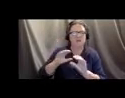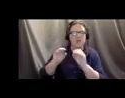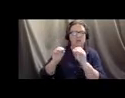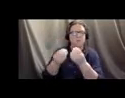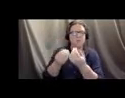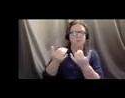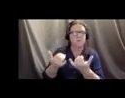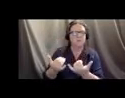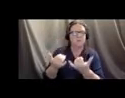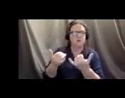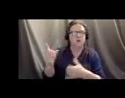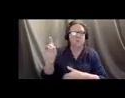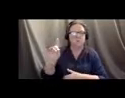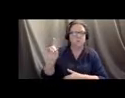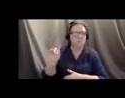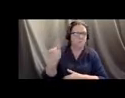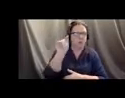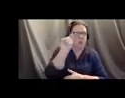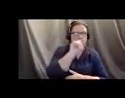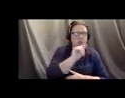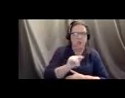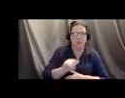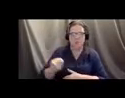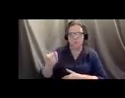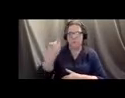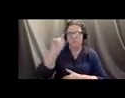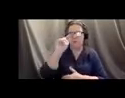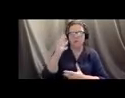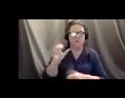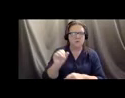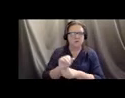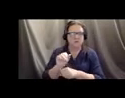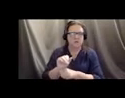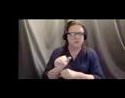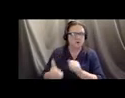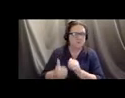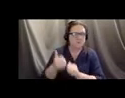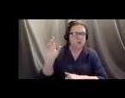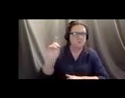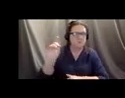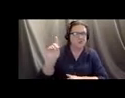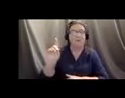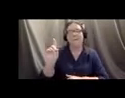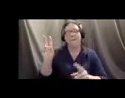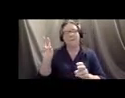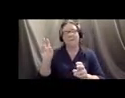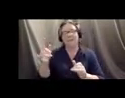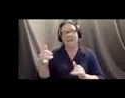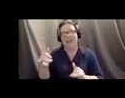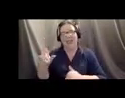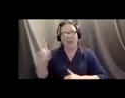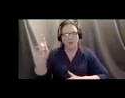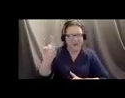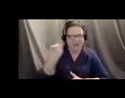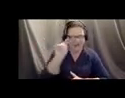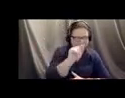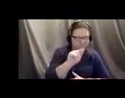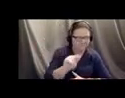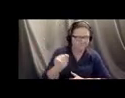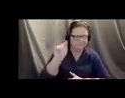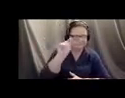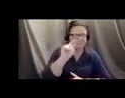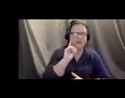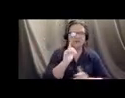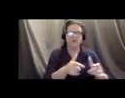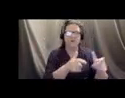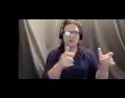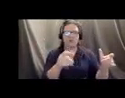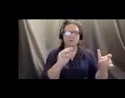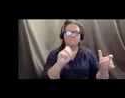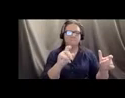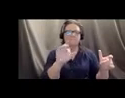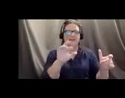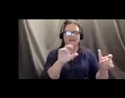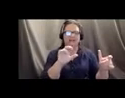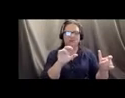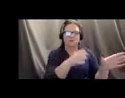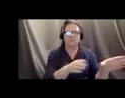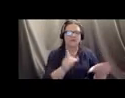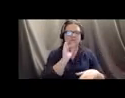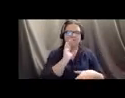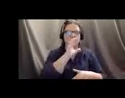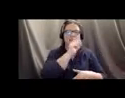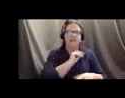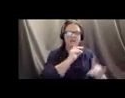most wants to work or play with respect to the master plan for aging goals